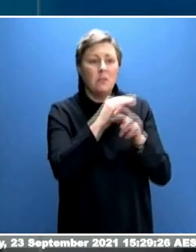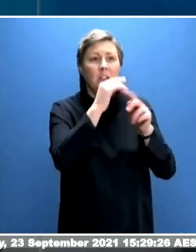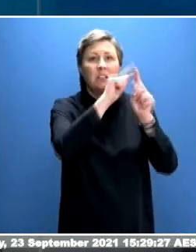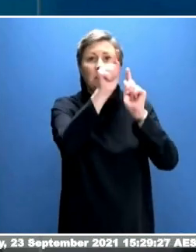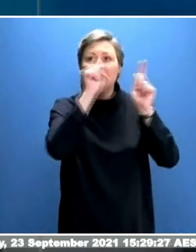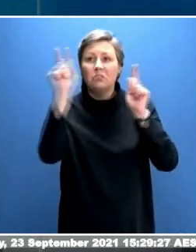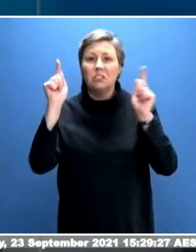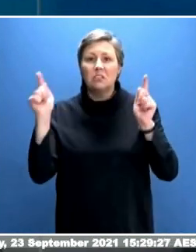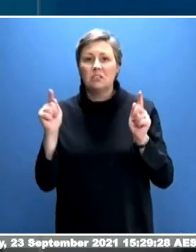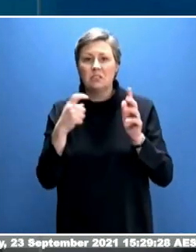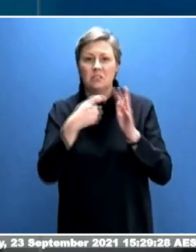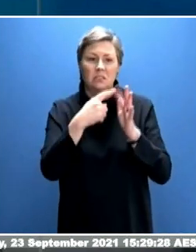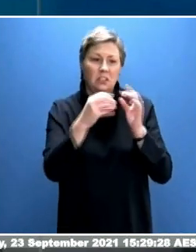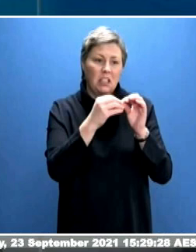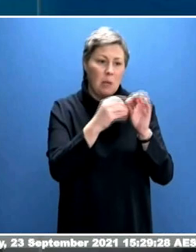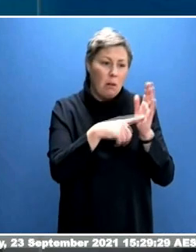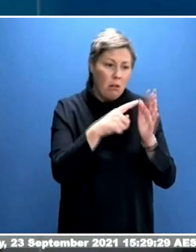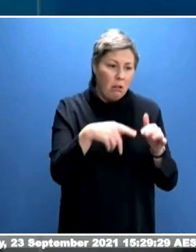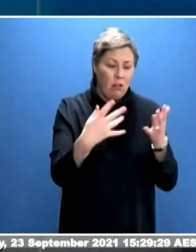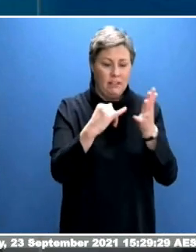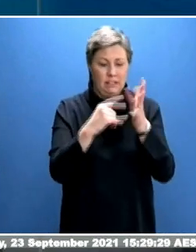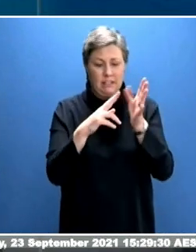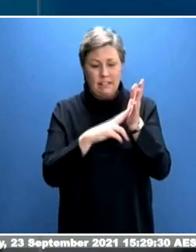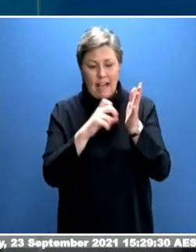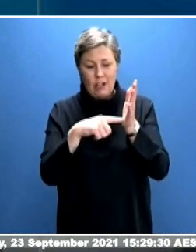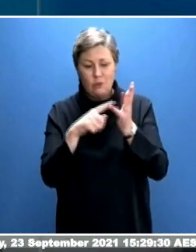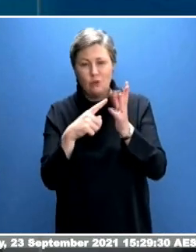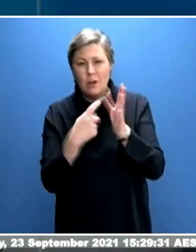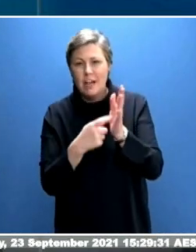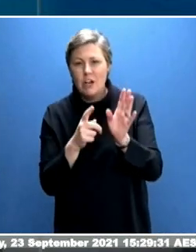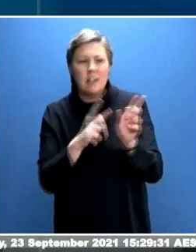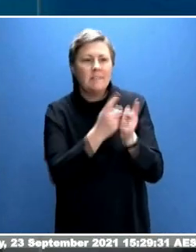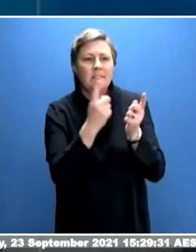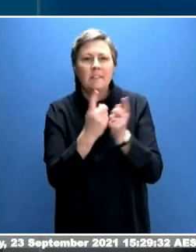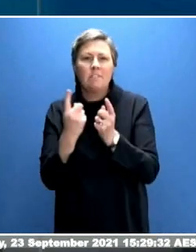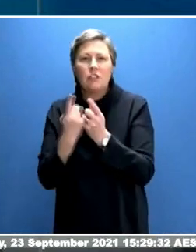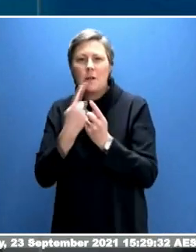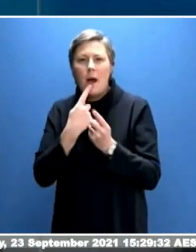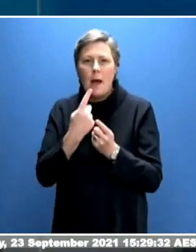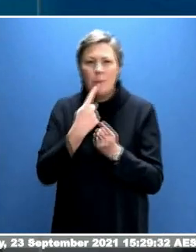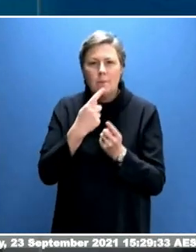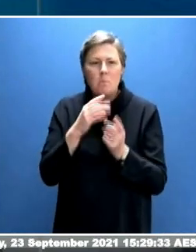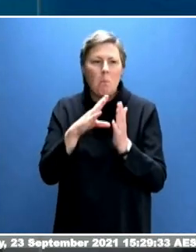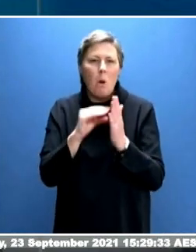Sanctuary and various models that people have used, and Welltree.